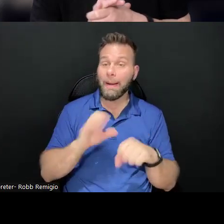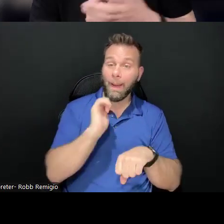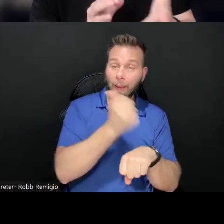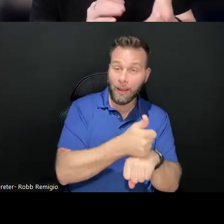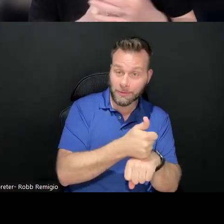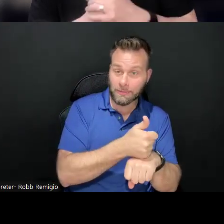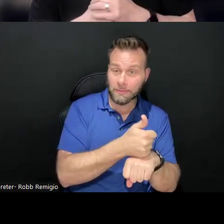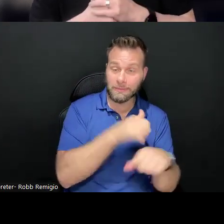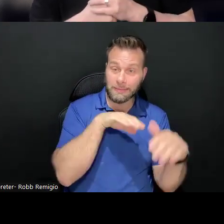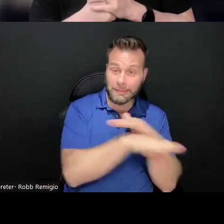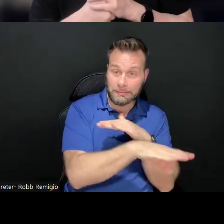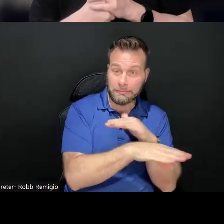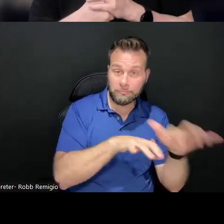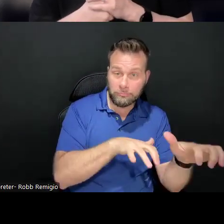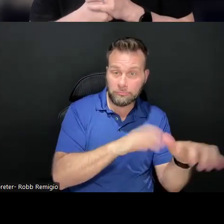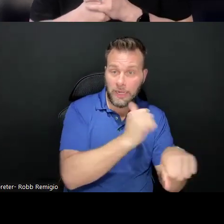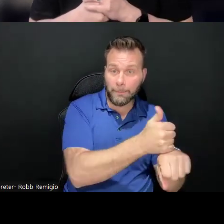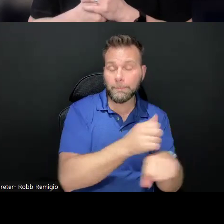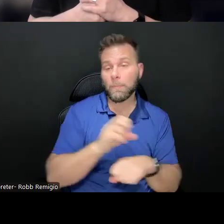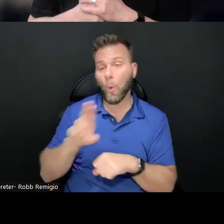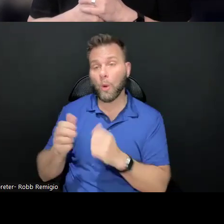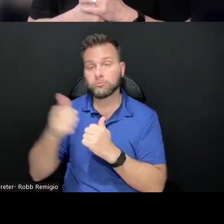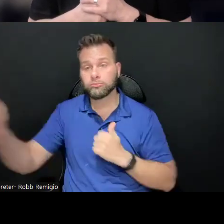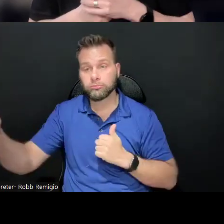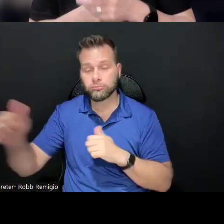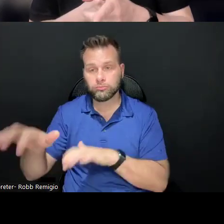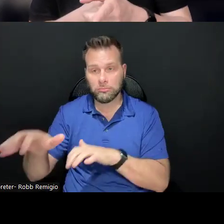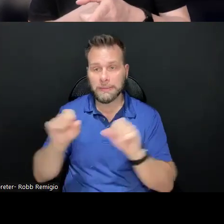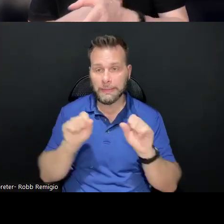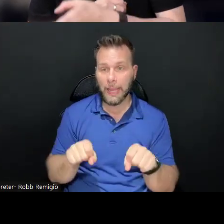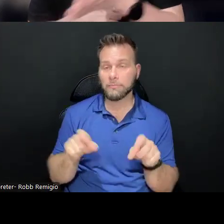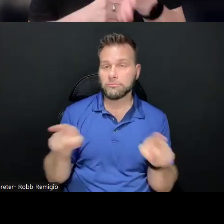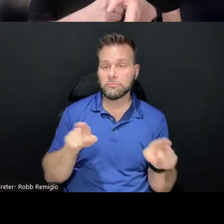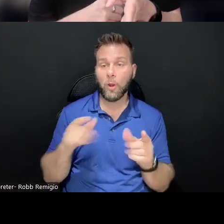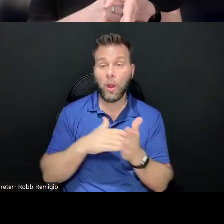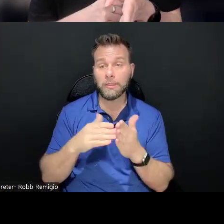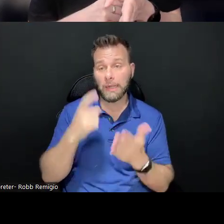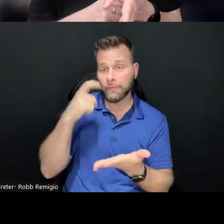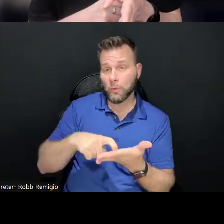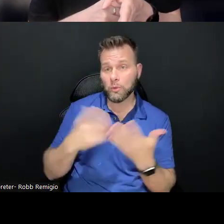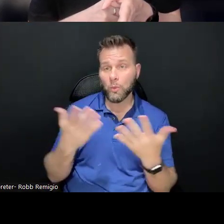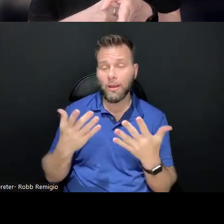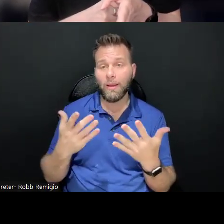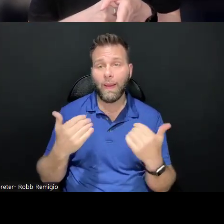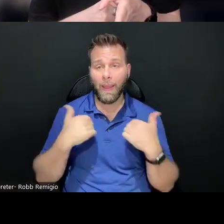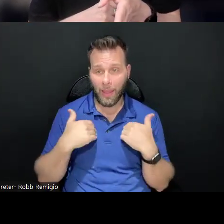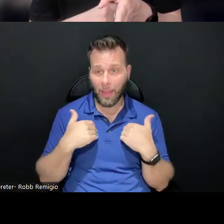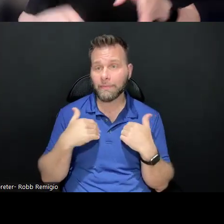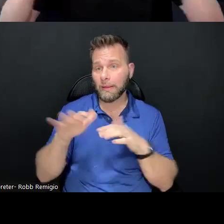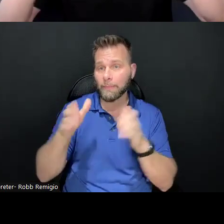is very easy to provide onsite For example, what I have seen is have a captioner in the